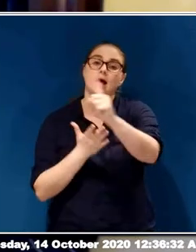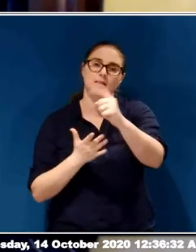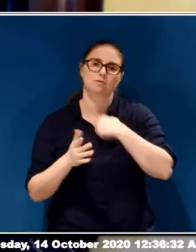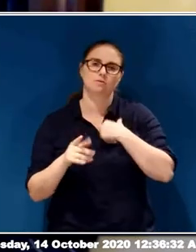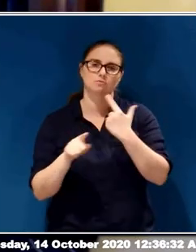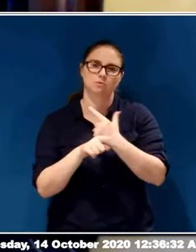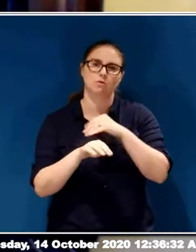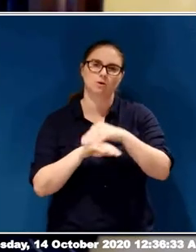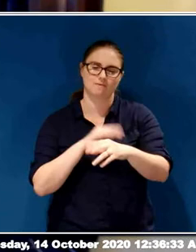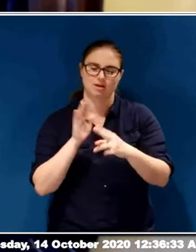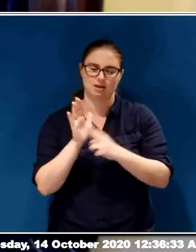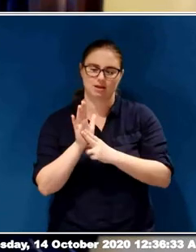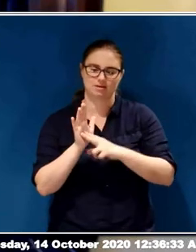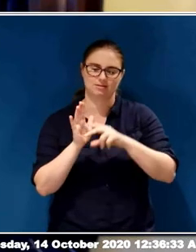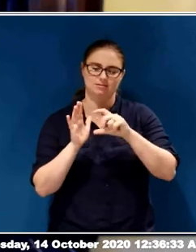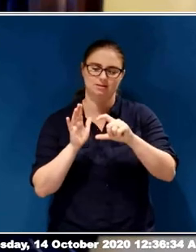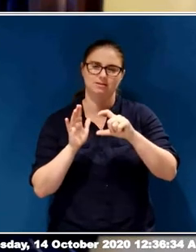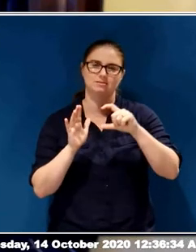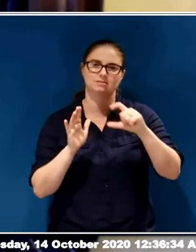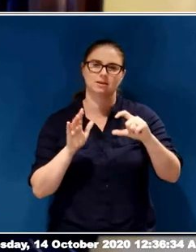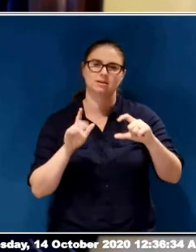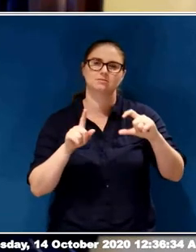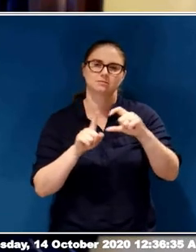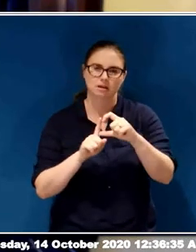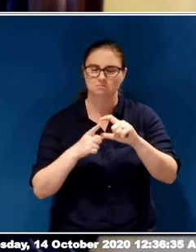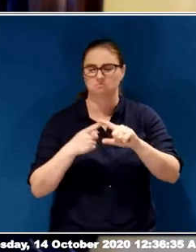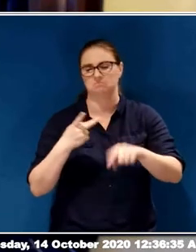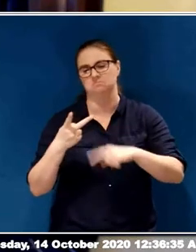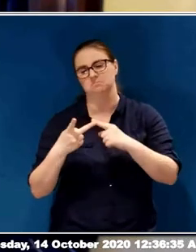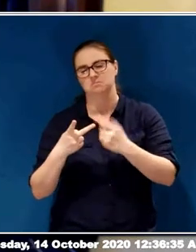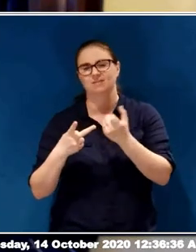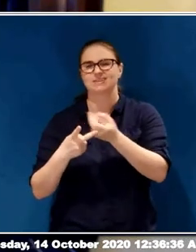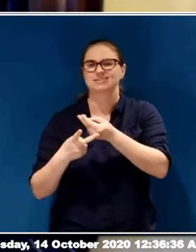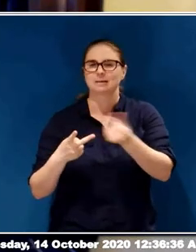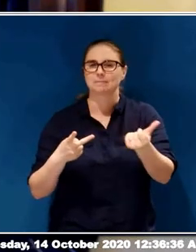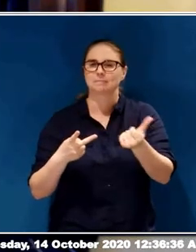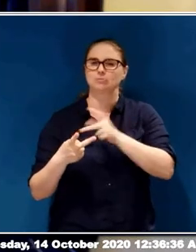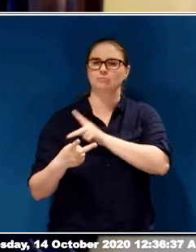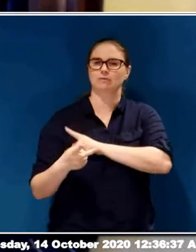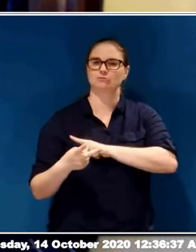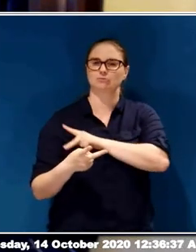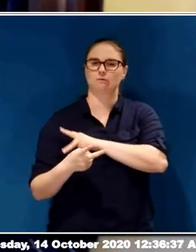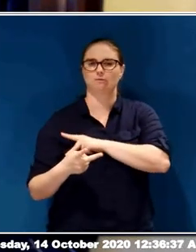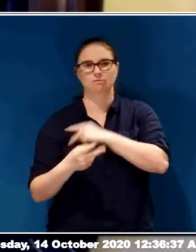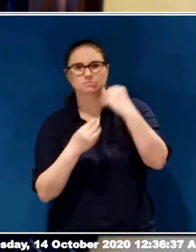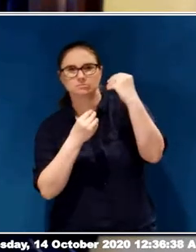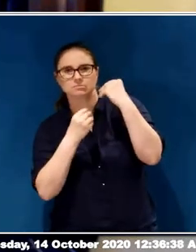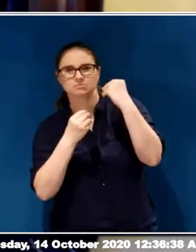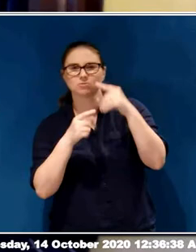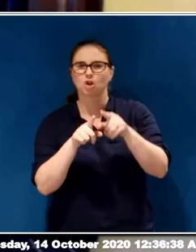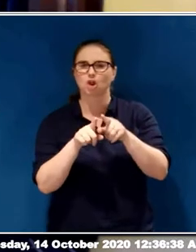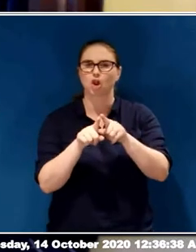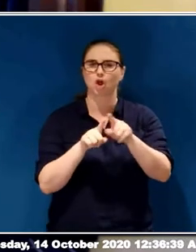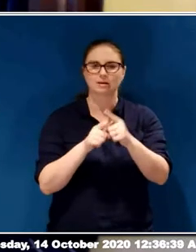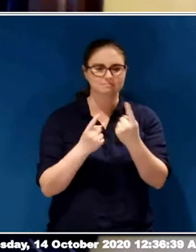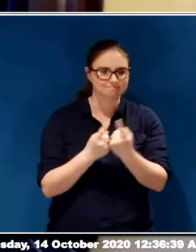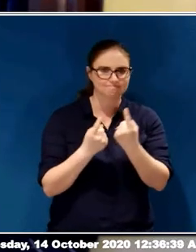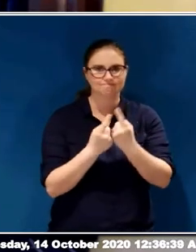materials are provided there to assist people to understand the Disability Standards, and the DDA in terms of professional learning.